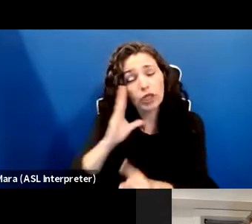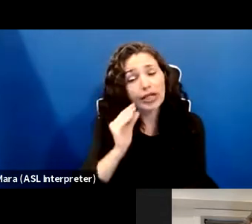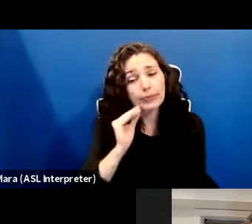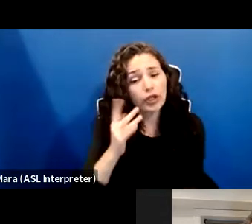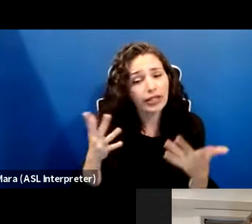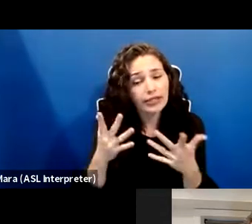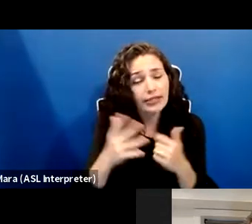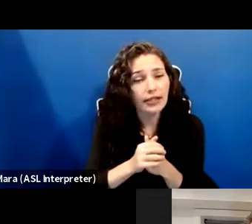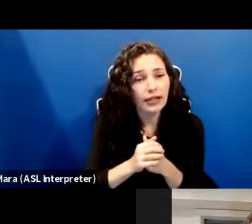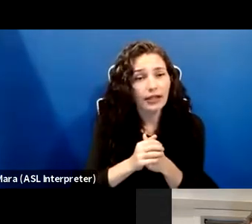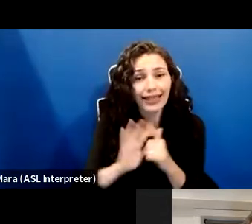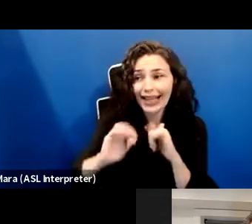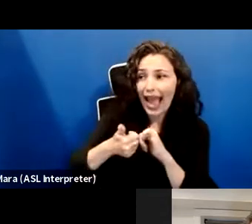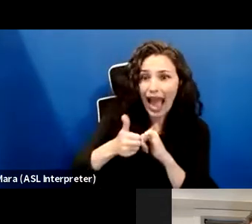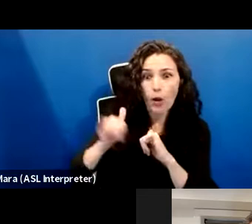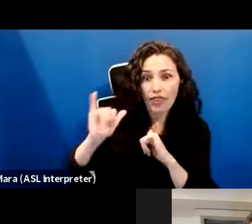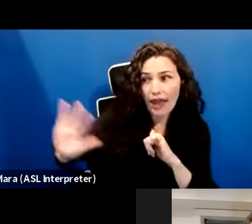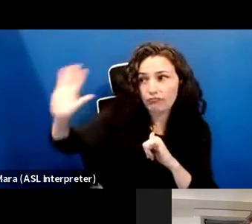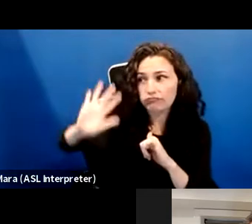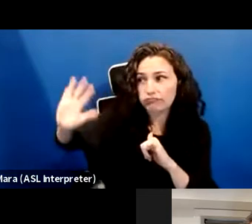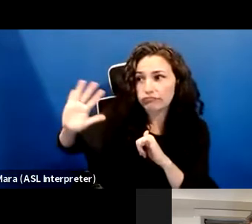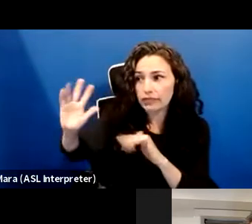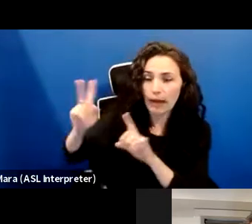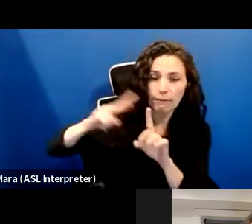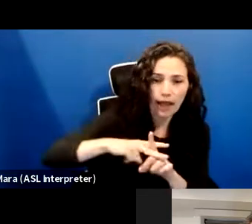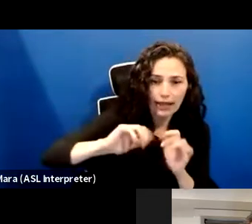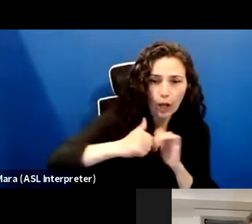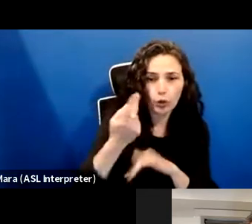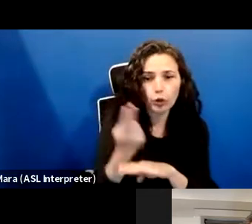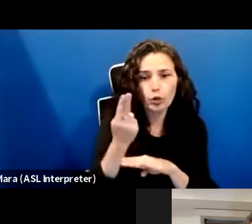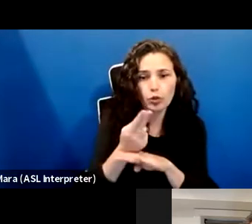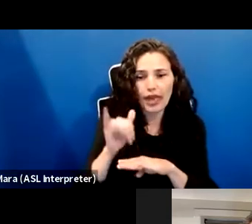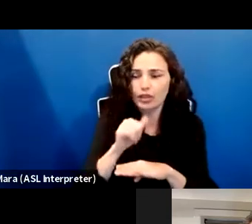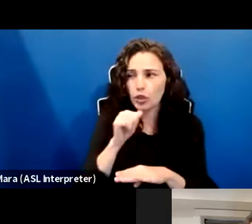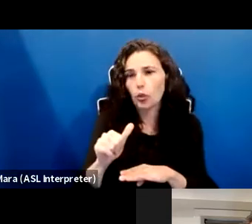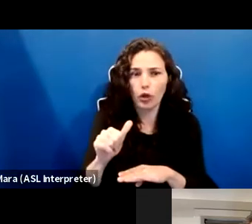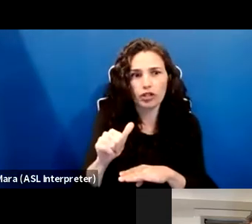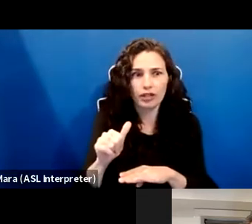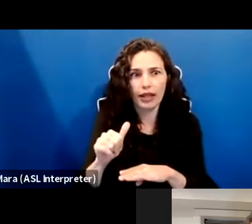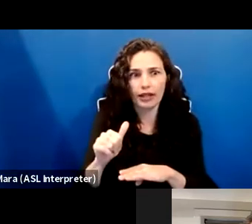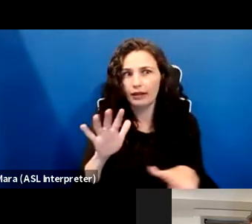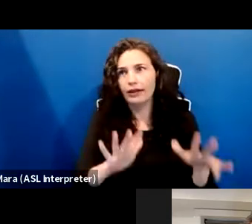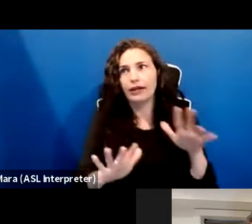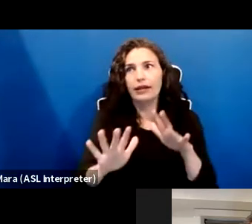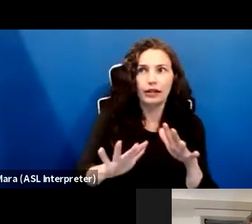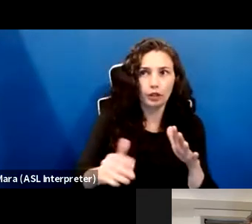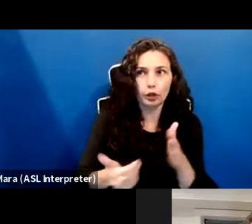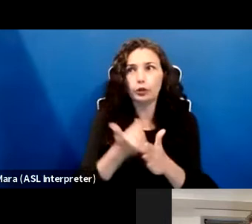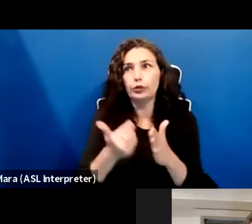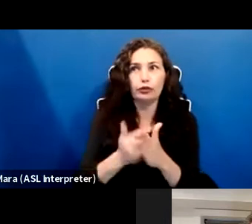and maybe how, that you were able to use that, so that you weren't tackling this kind of project for the first time in this context.